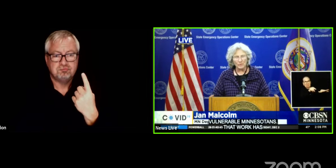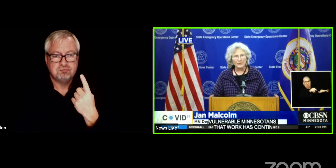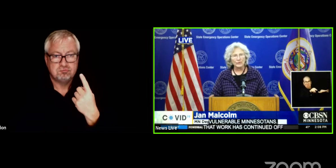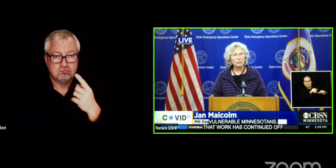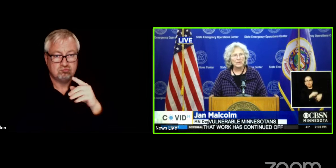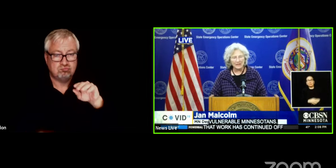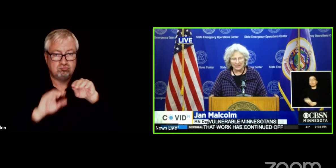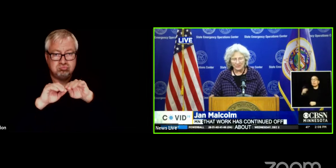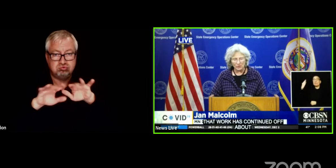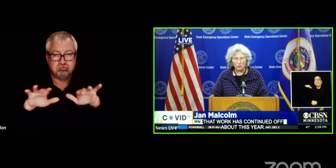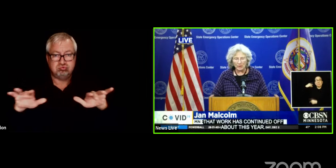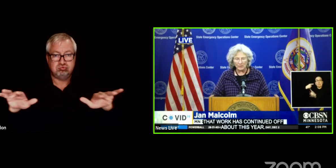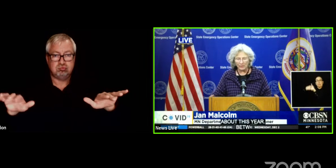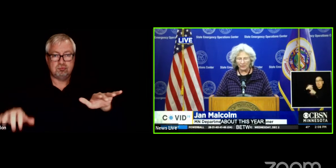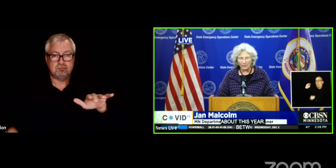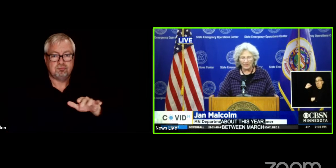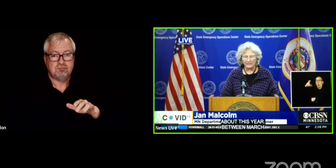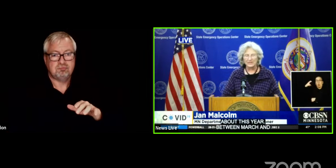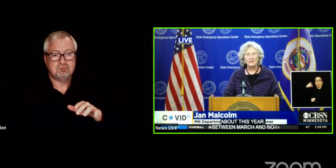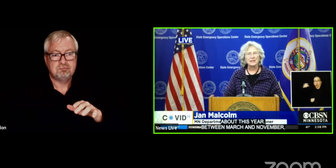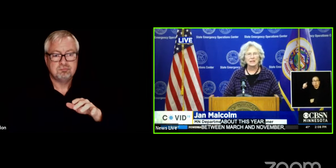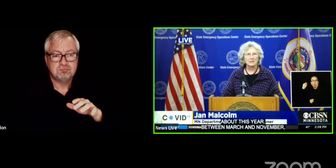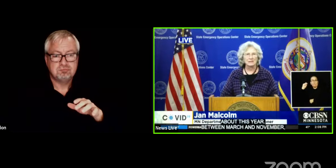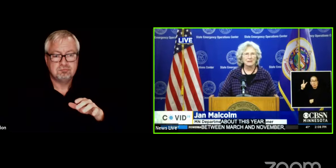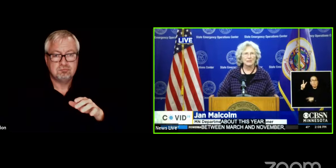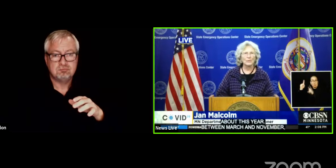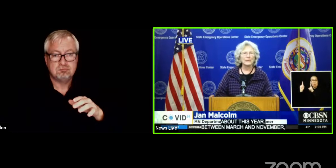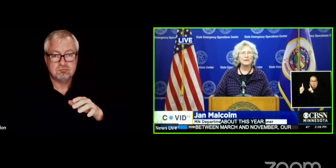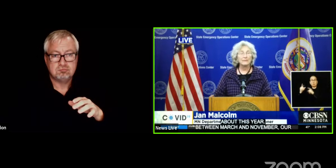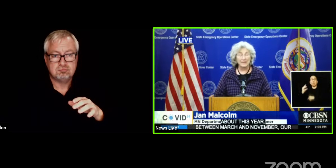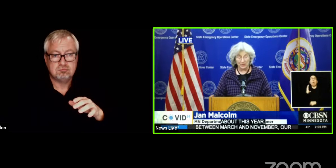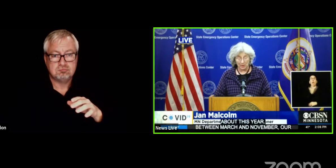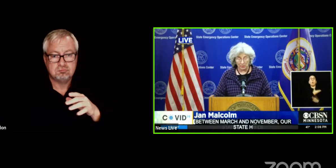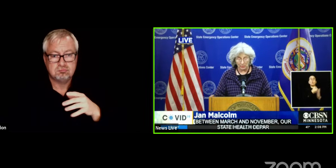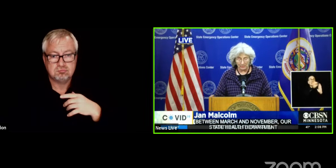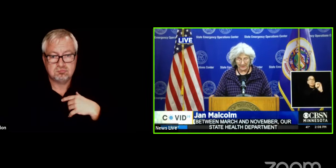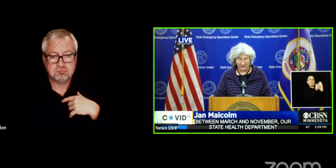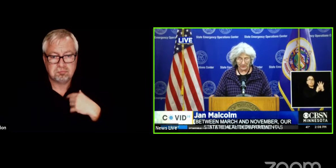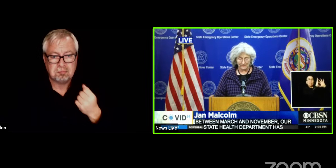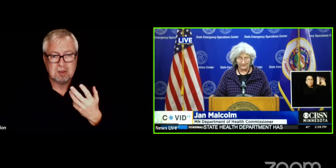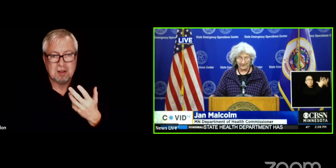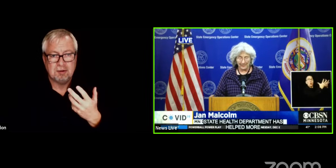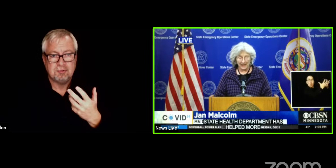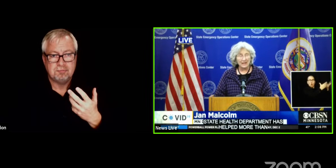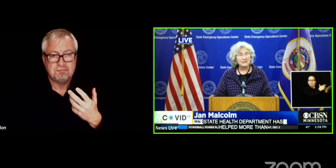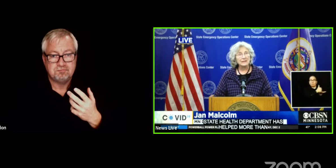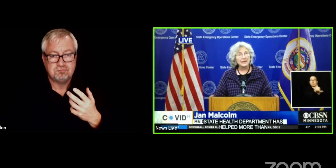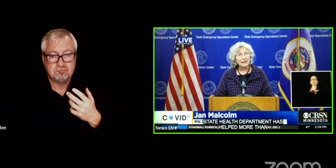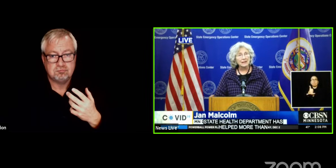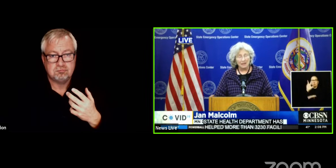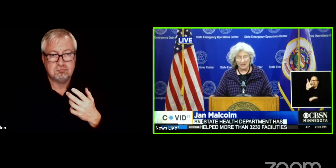THAN 3,230 FACILITIES WITH INFECTION CONTROL MEASURES AND TO DATE, OUR